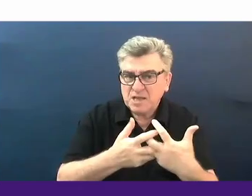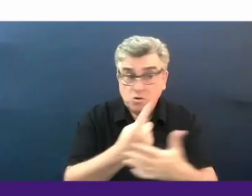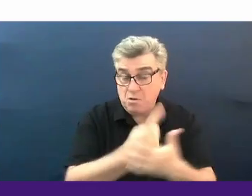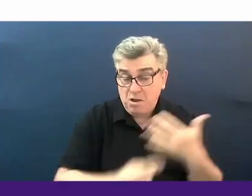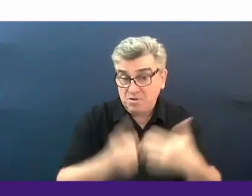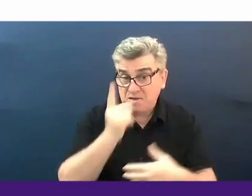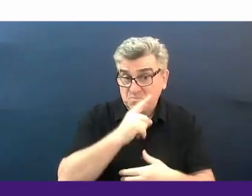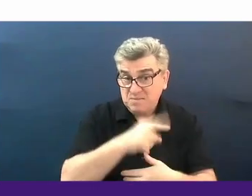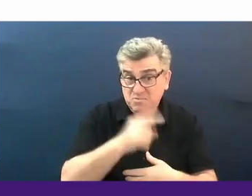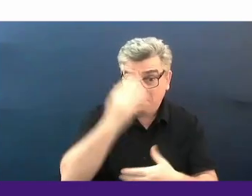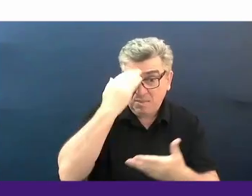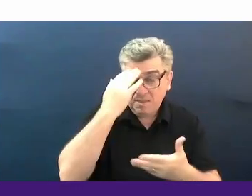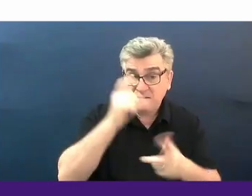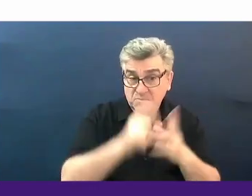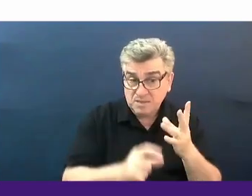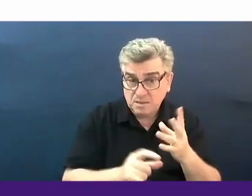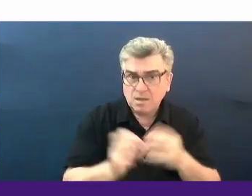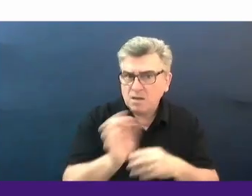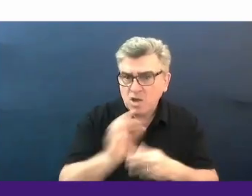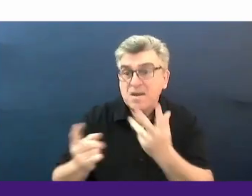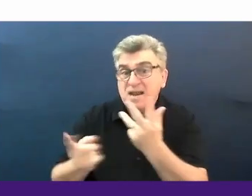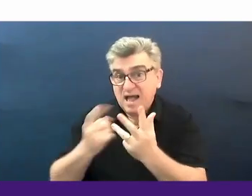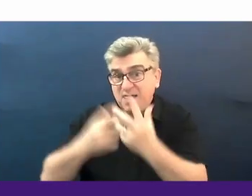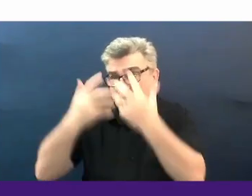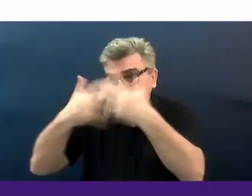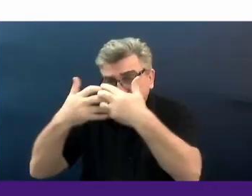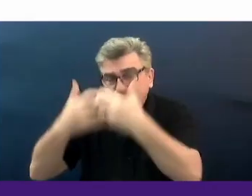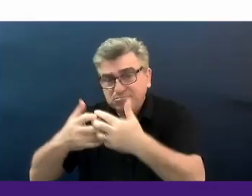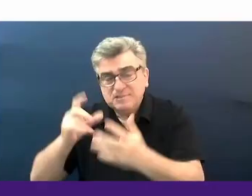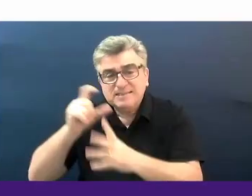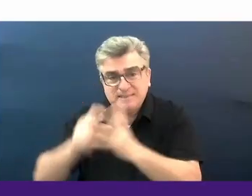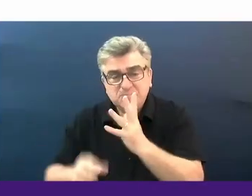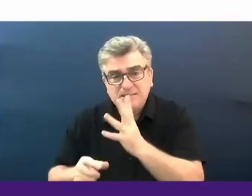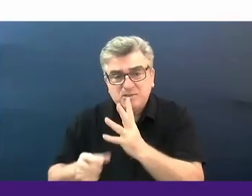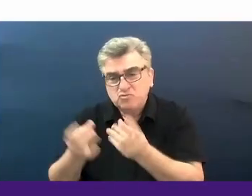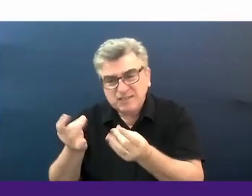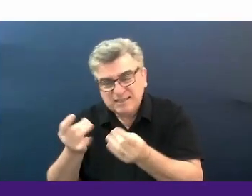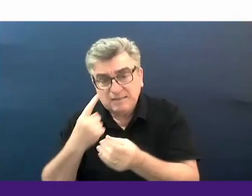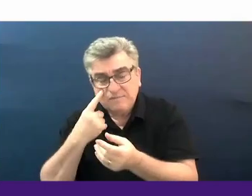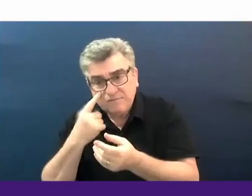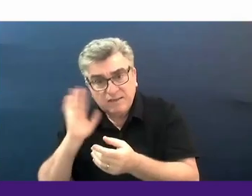with other cognitive and sensory disabilities that need support with needle-based procedures.